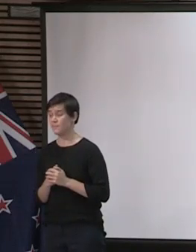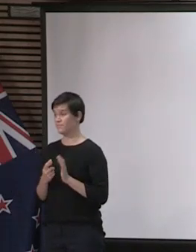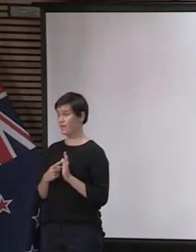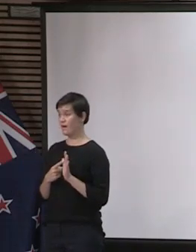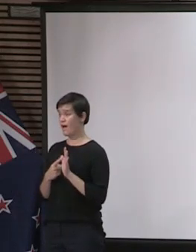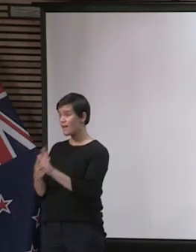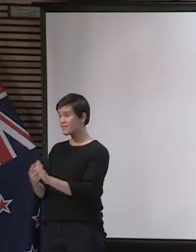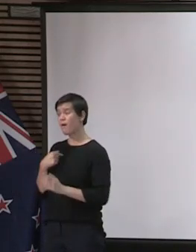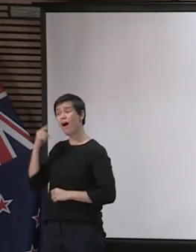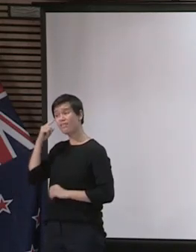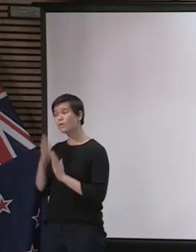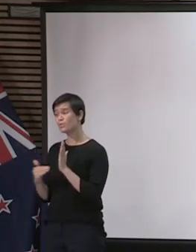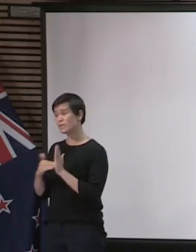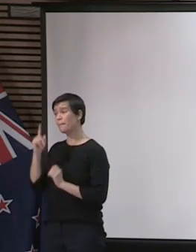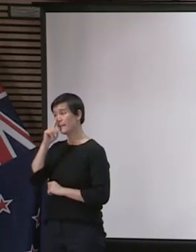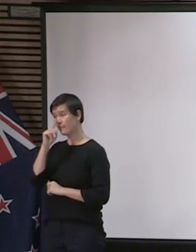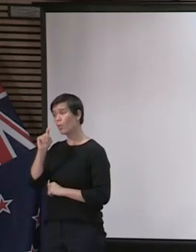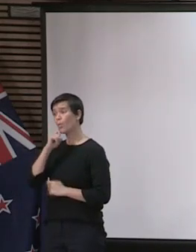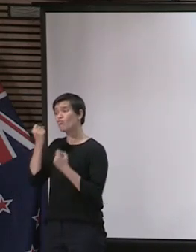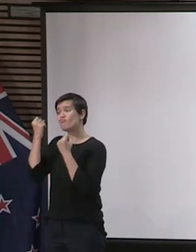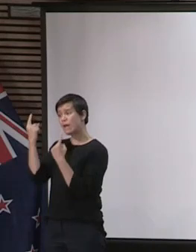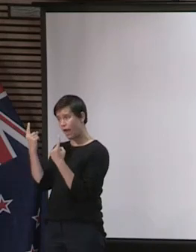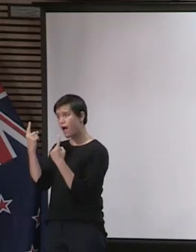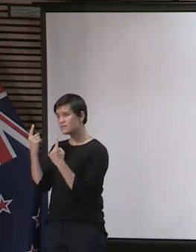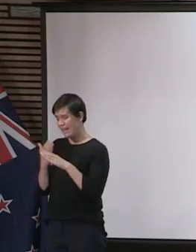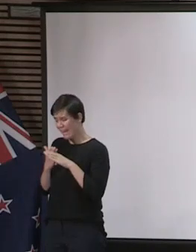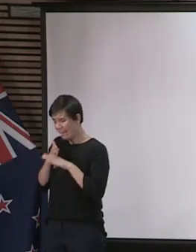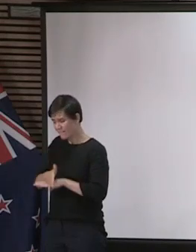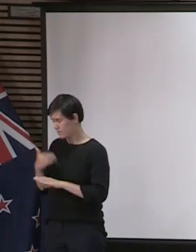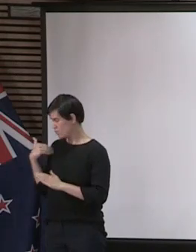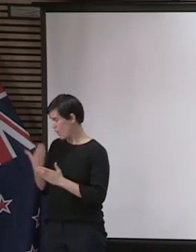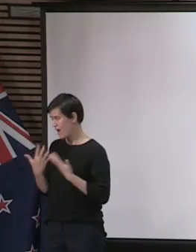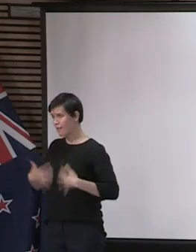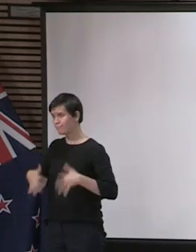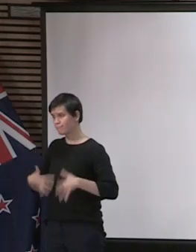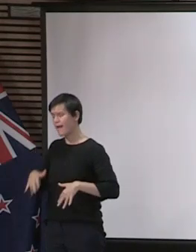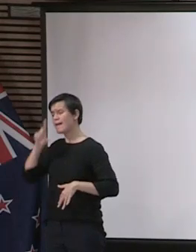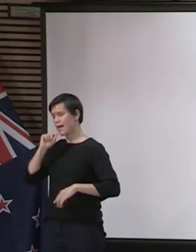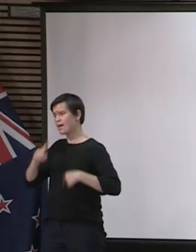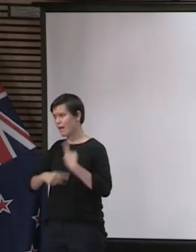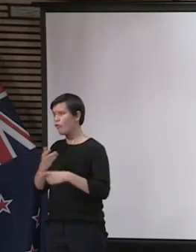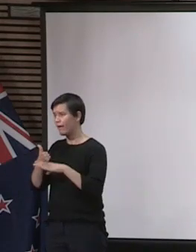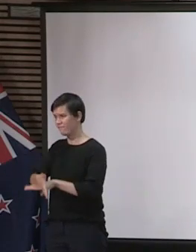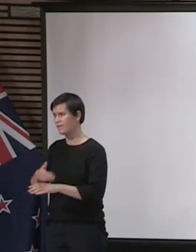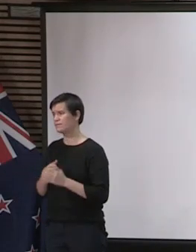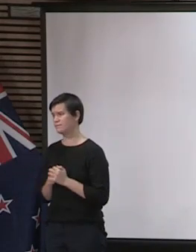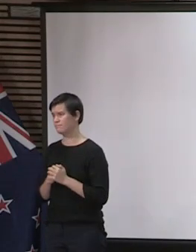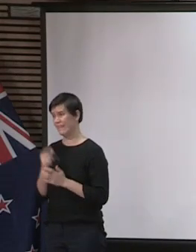will get relaxed and stop being compliant. PRIME MINISTER JACINDA ARDERN: I don't think New Zealanders want to waste the effort they